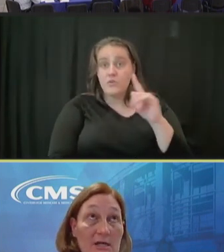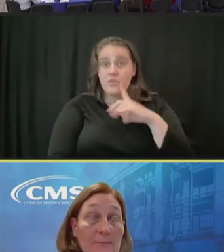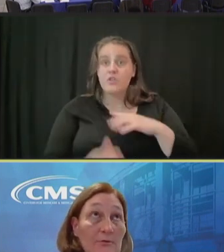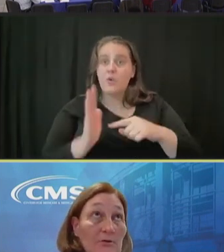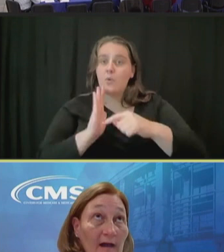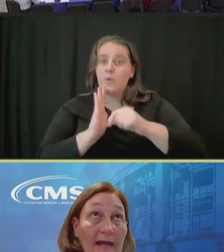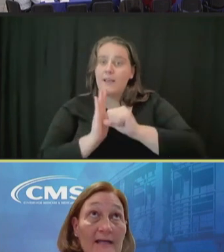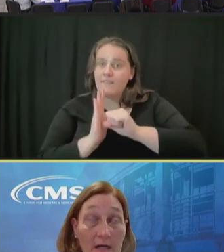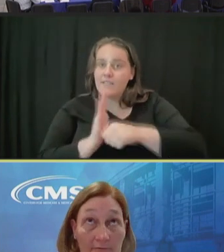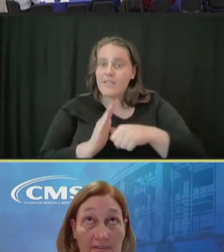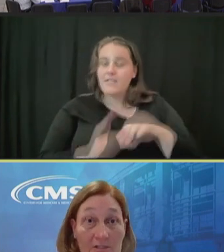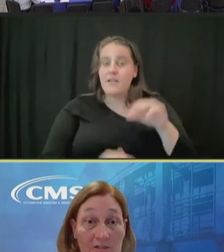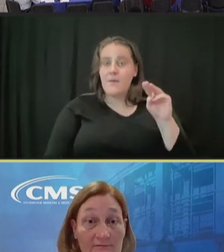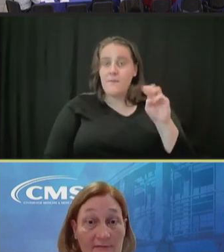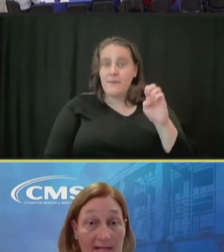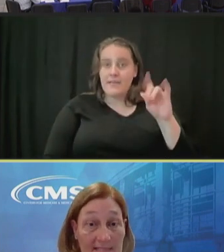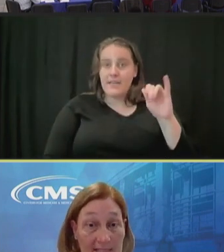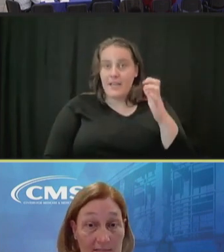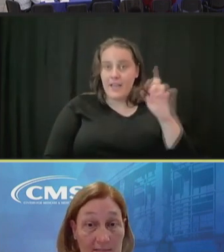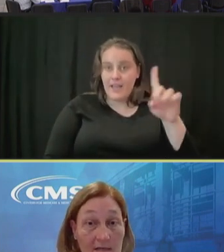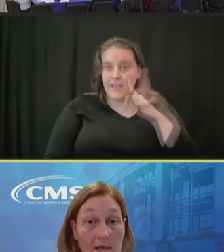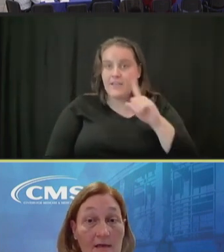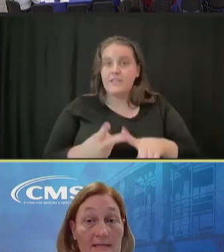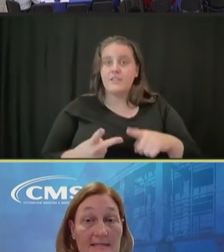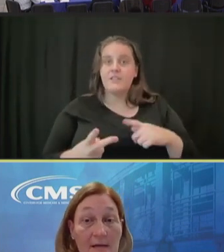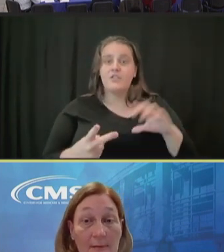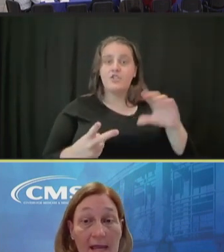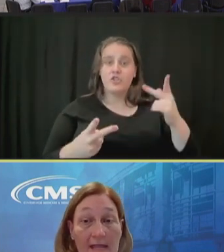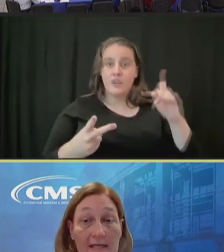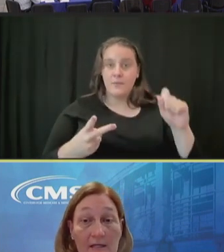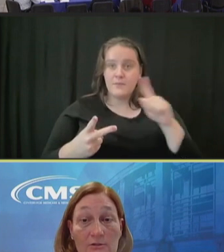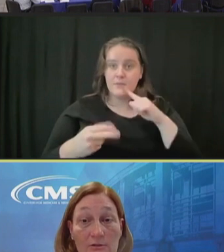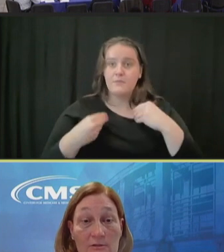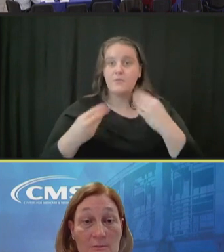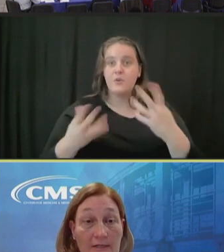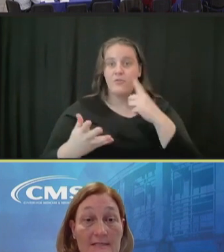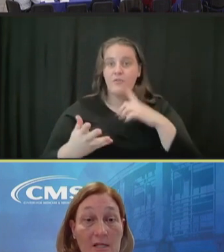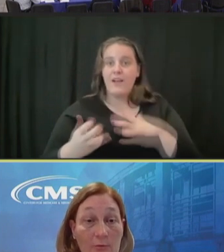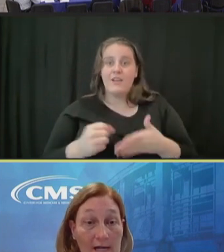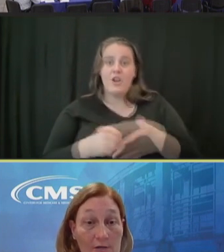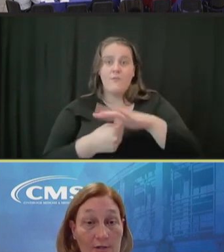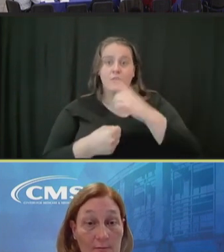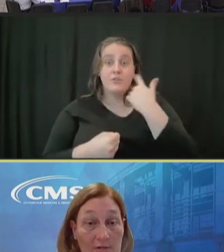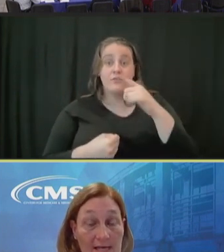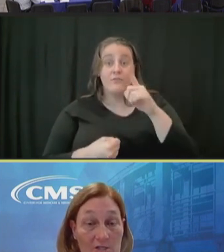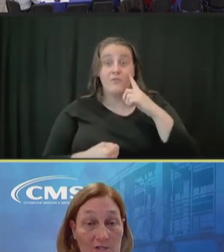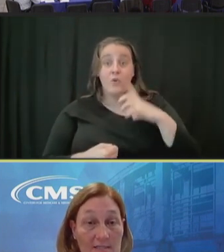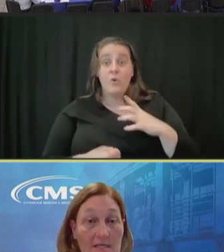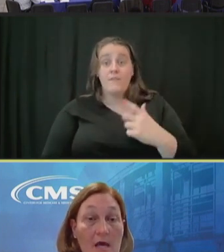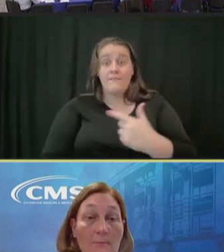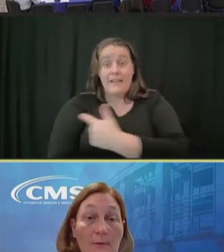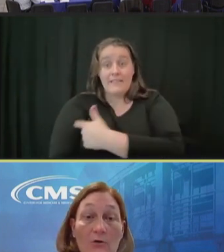and CHIP provide coverage of vaccines. This campaign includes print and radio communications,